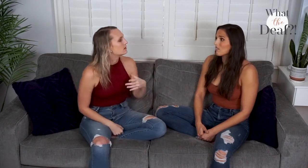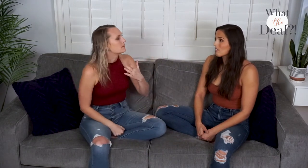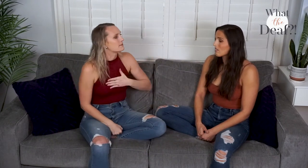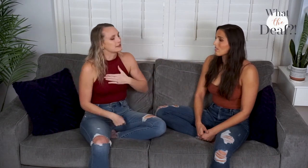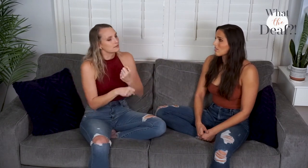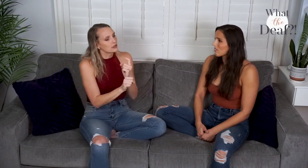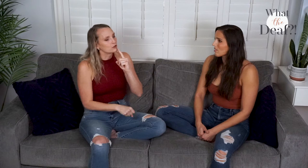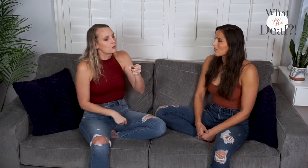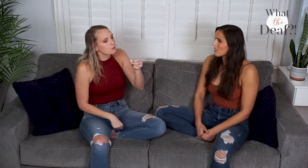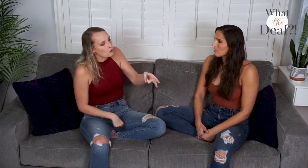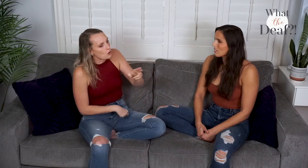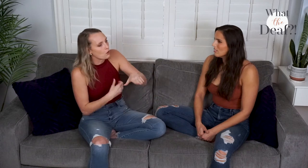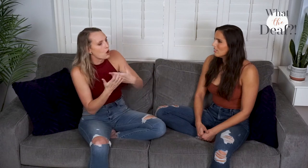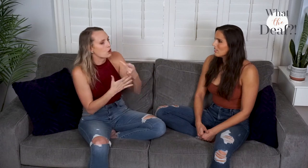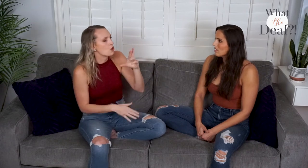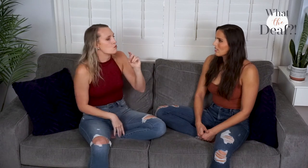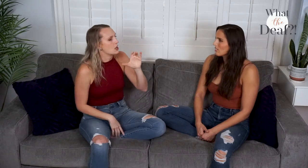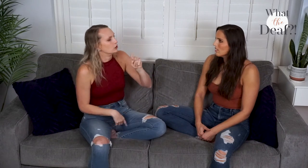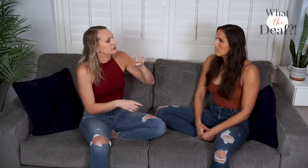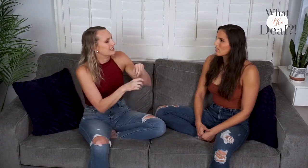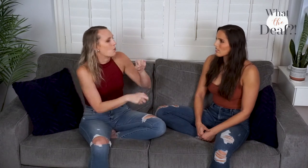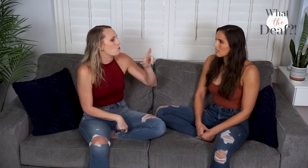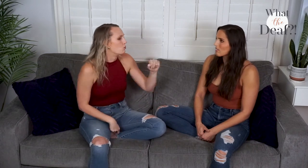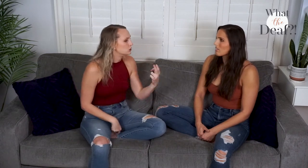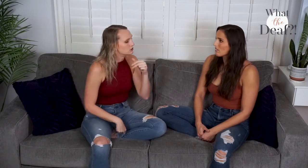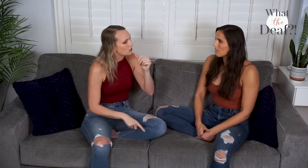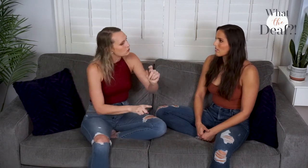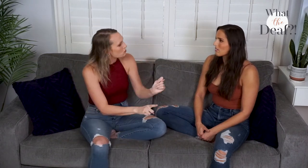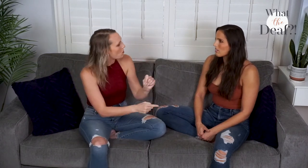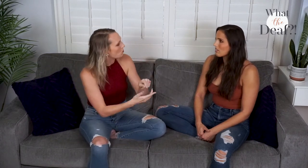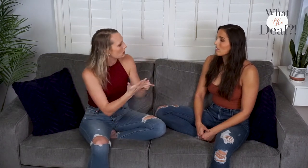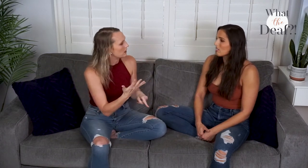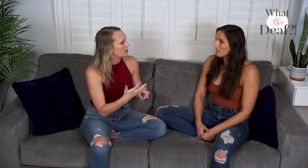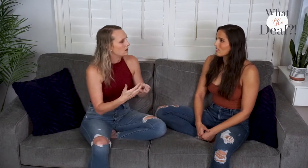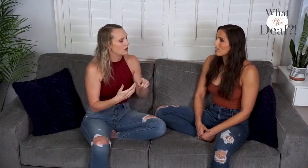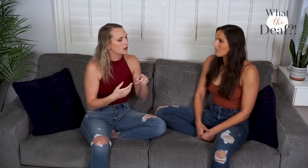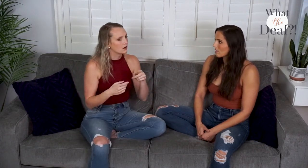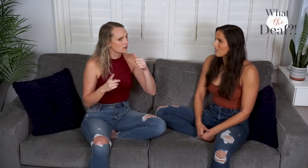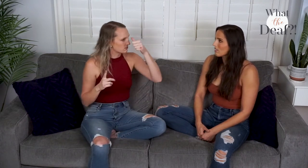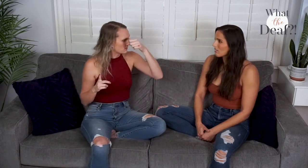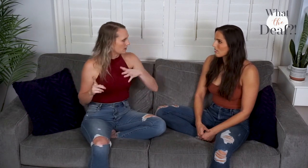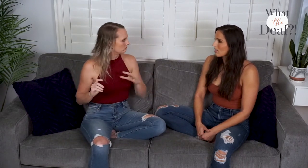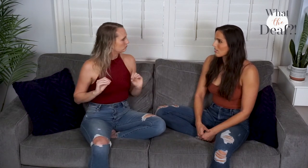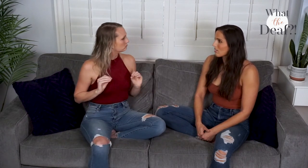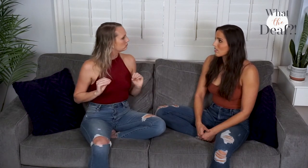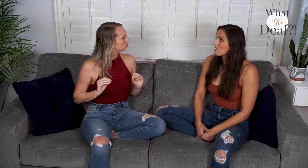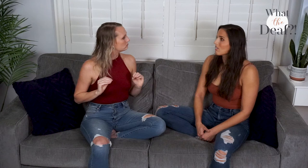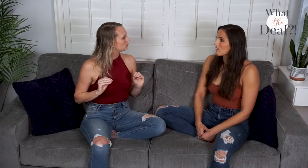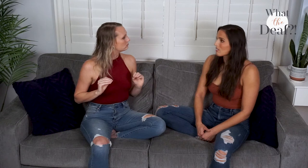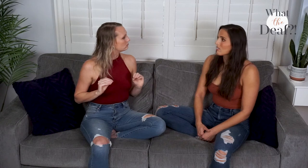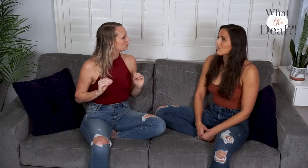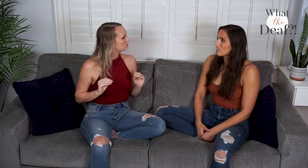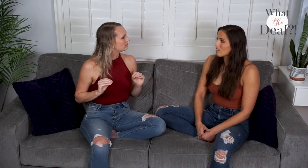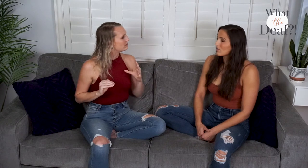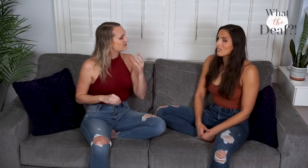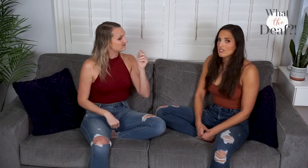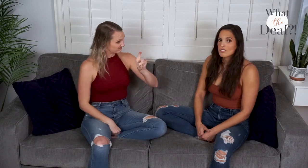Please make sure you discard all feminine products in the trash can, not in the toilet” but there’s nothing in the men’s restroom.